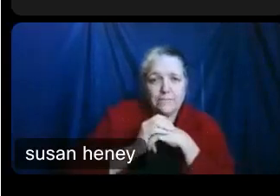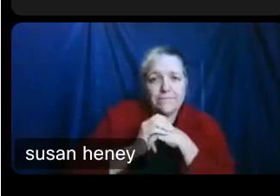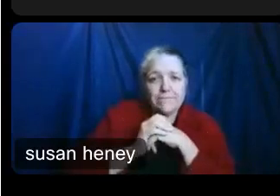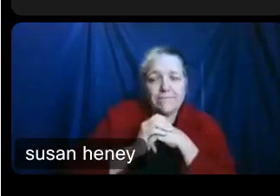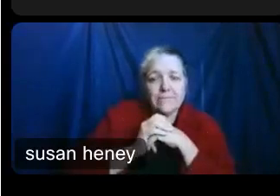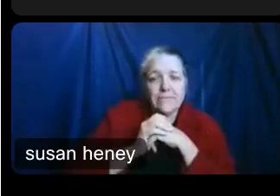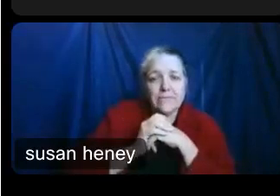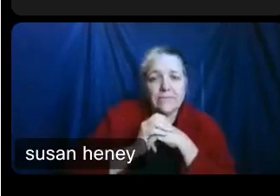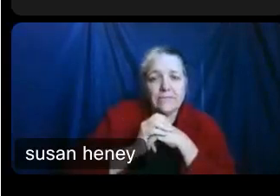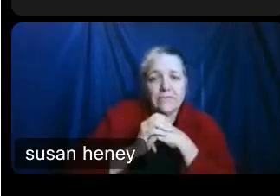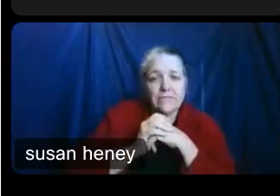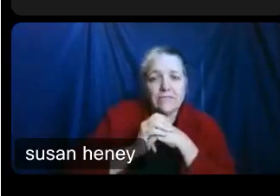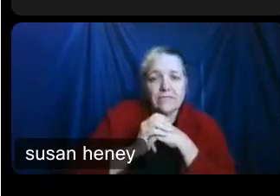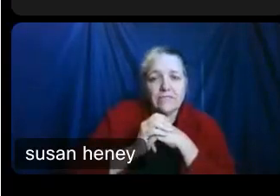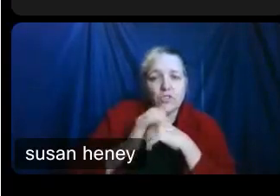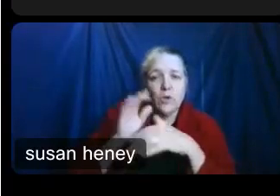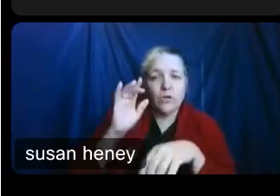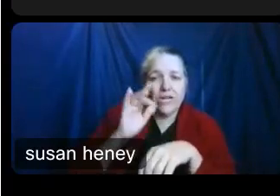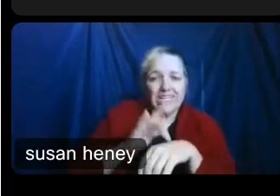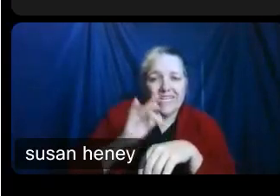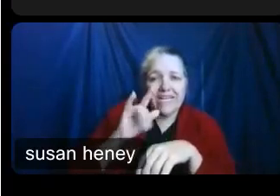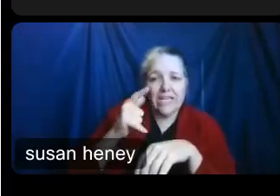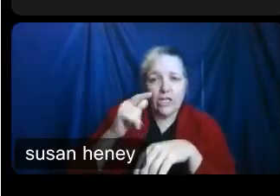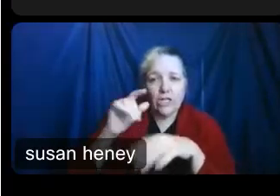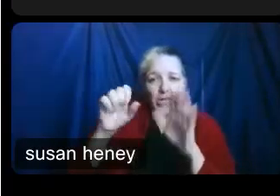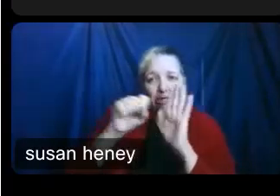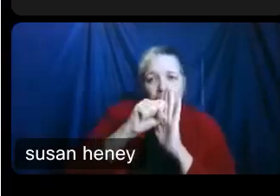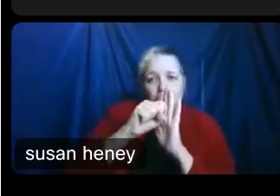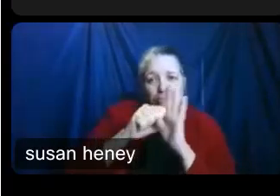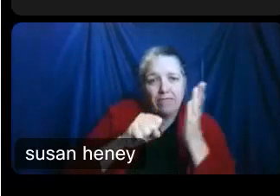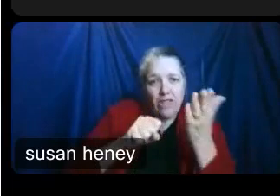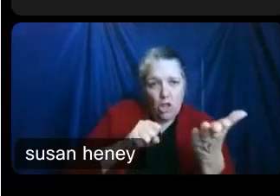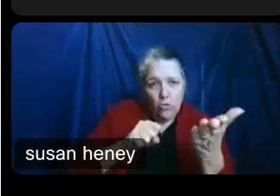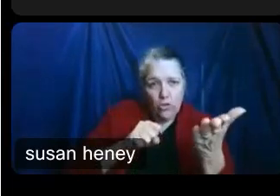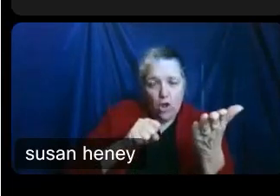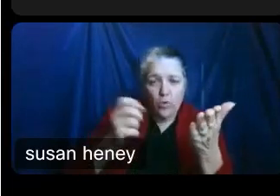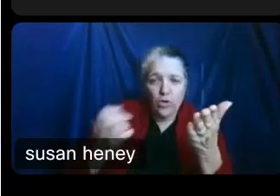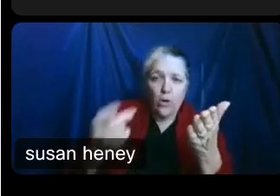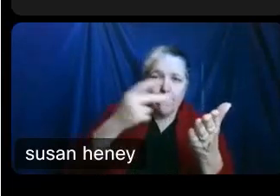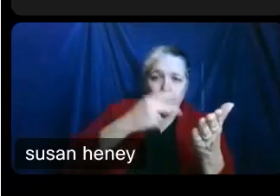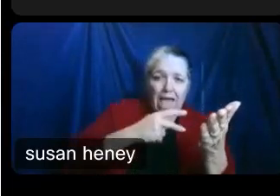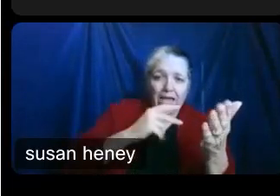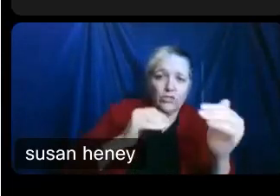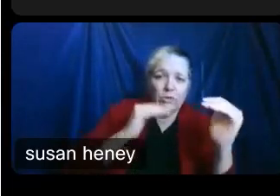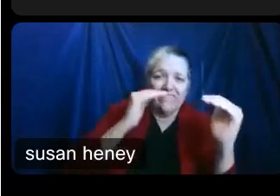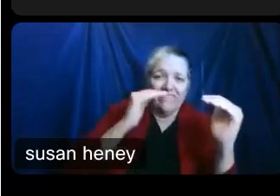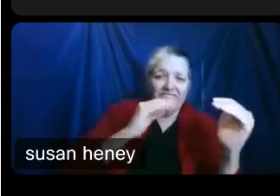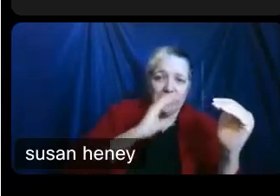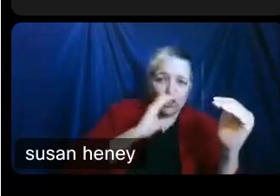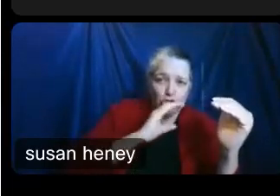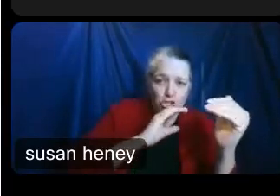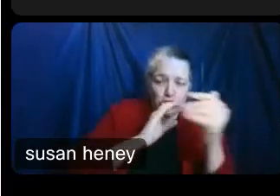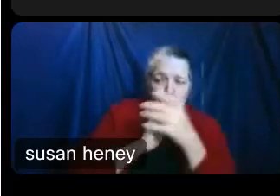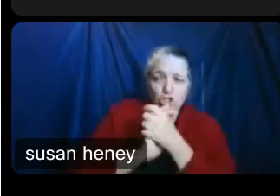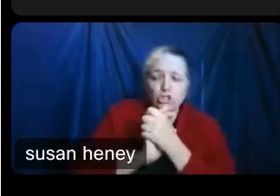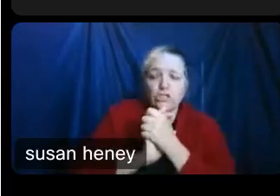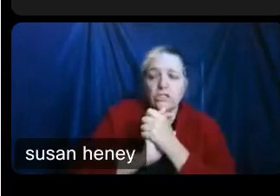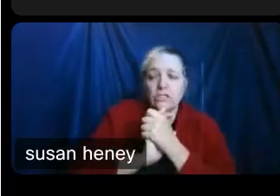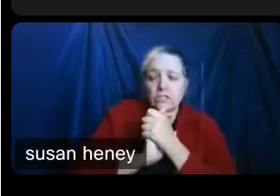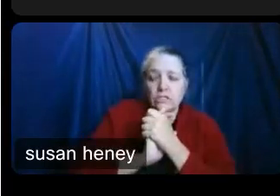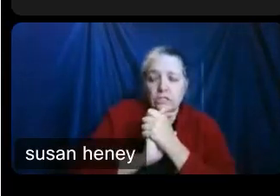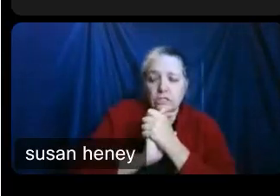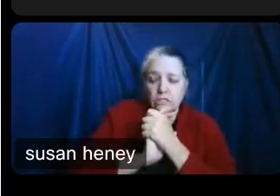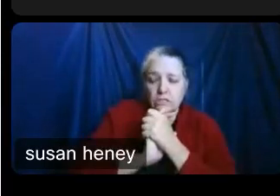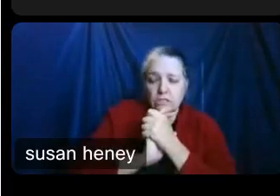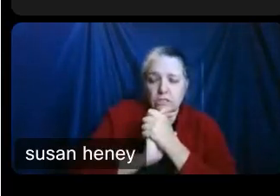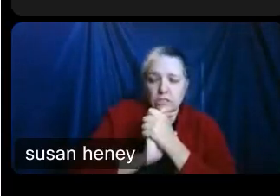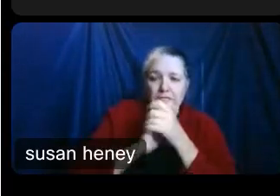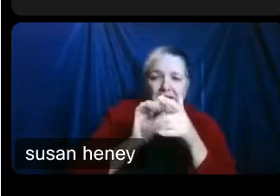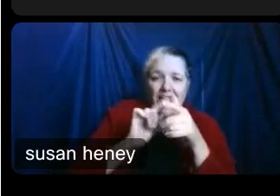to click on our logo, go back into the advanced search. And then I'm going to select census